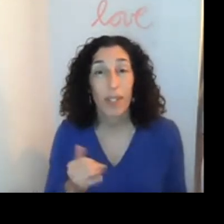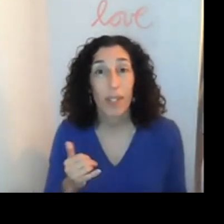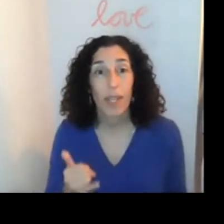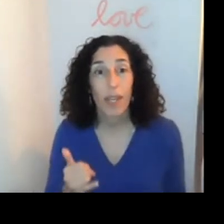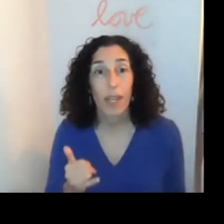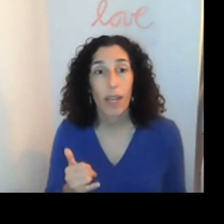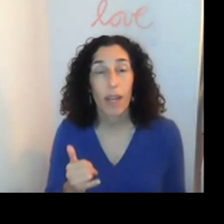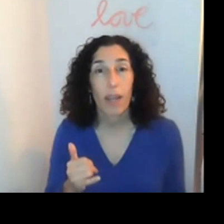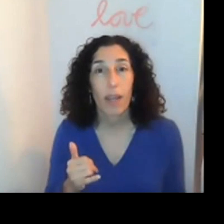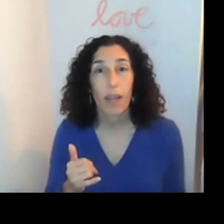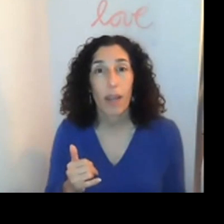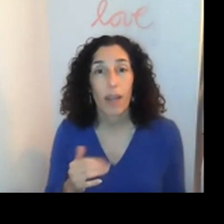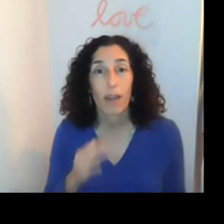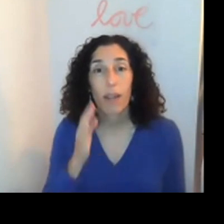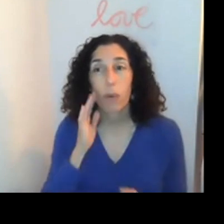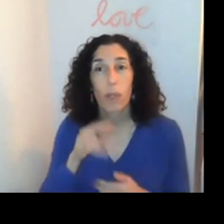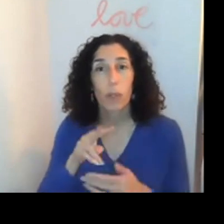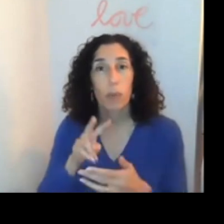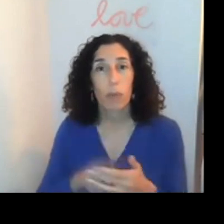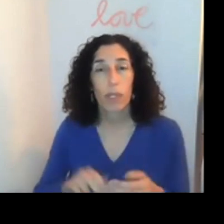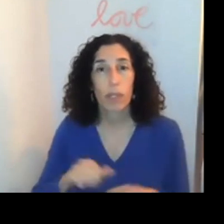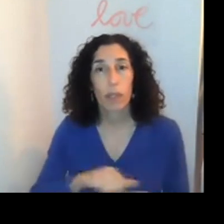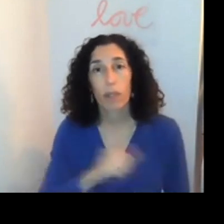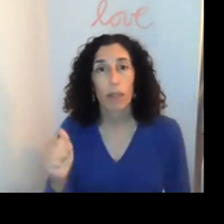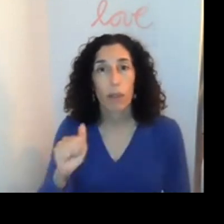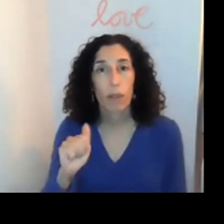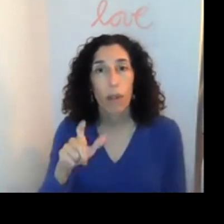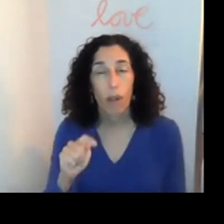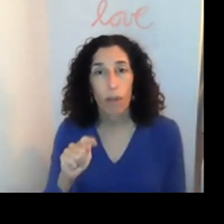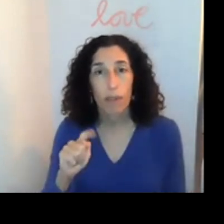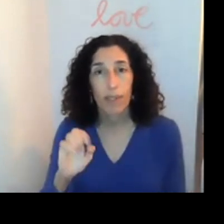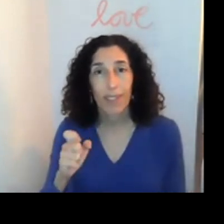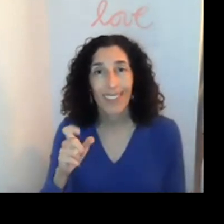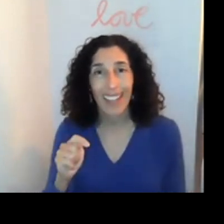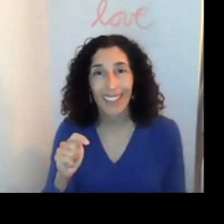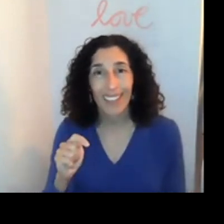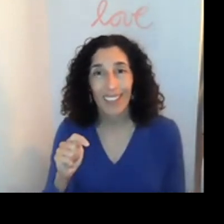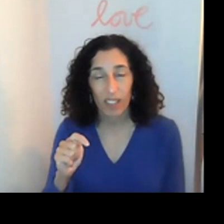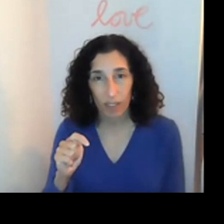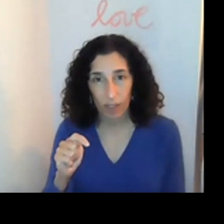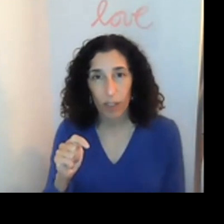again? >> Library cards. Okay. Cool. >> I can't remember if I mentioned this already